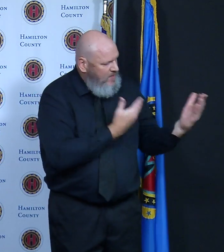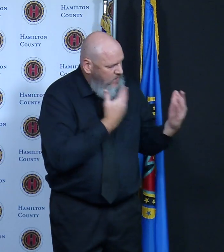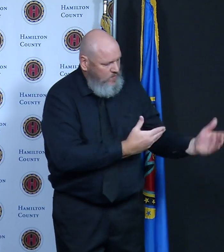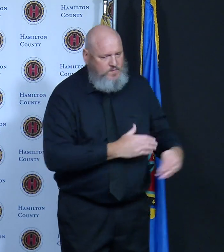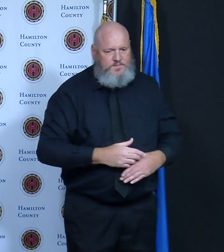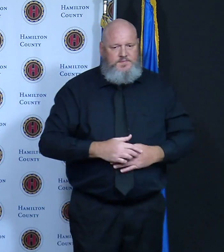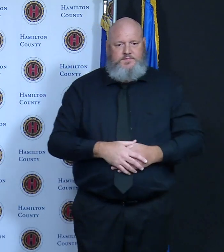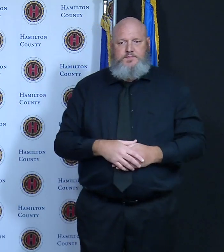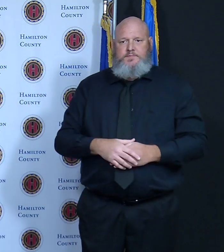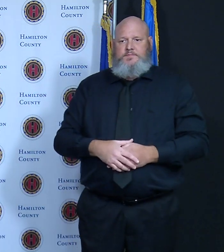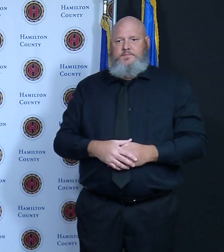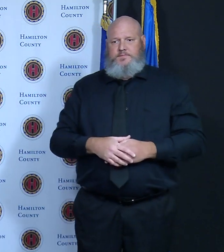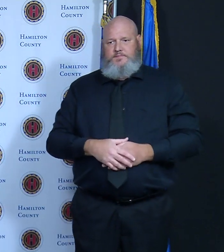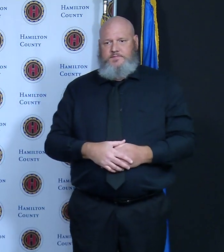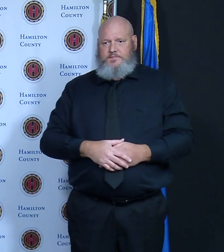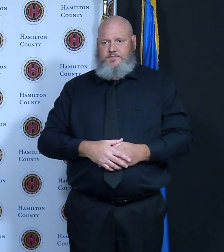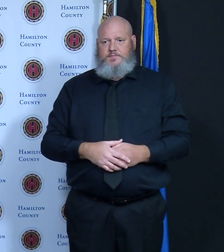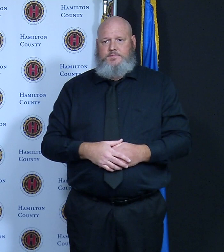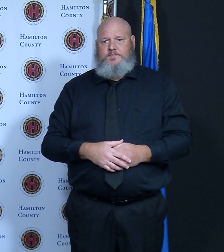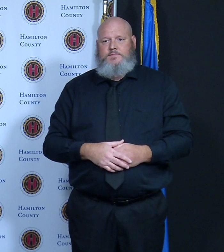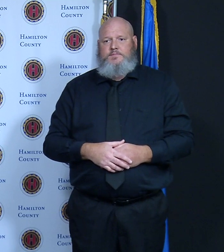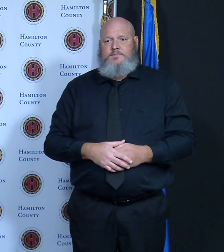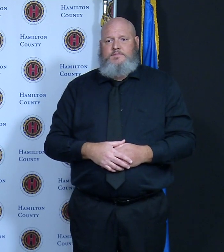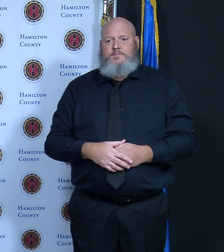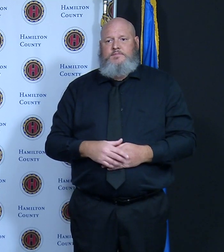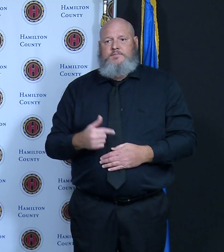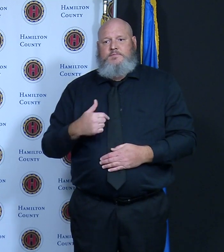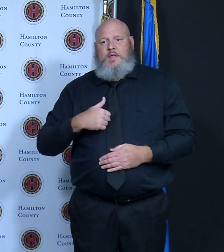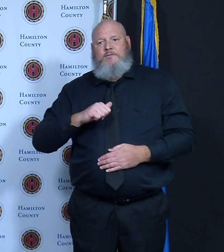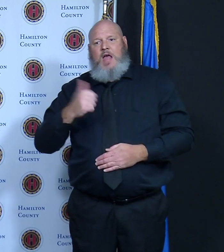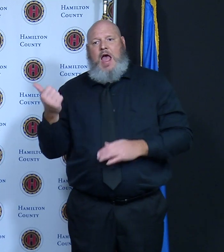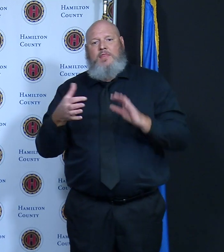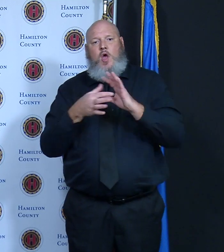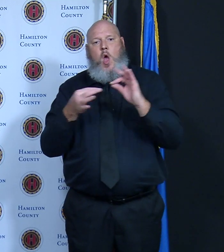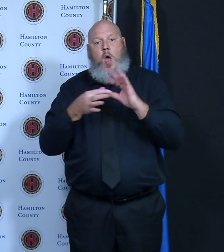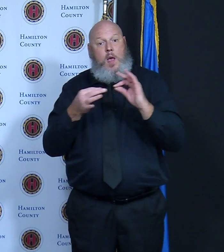just a couple of other things before we go to questions I think we mentioned